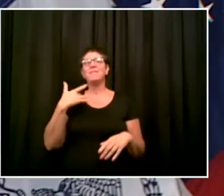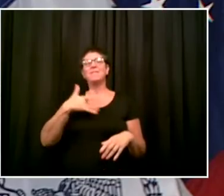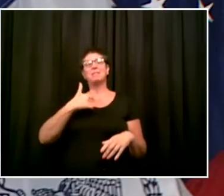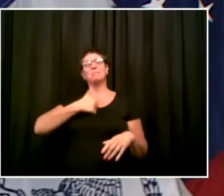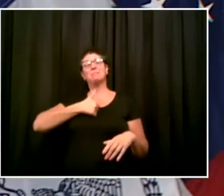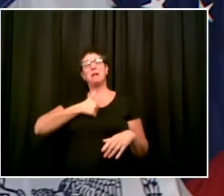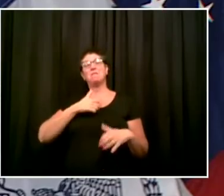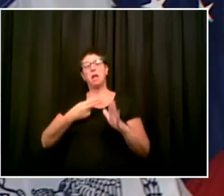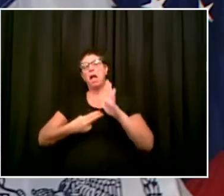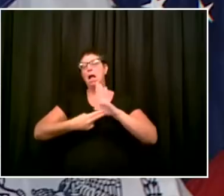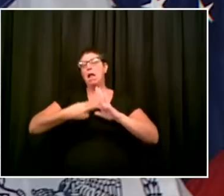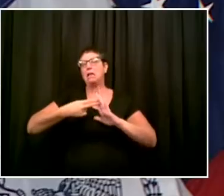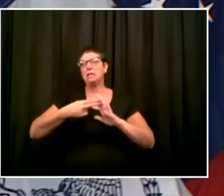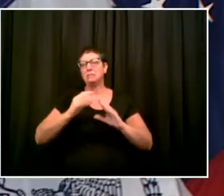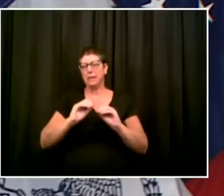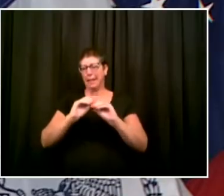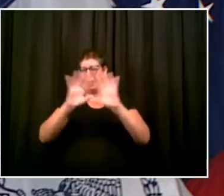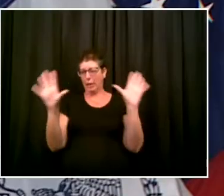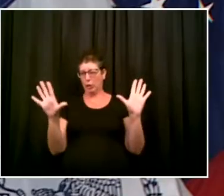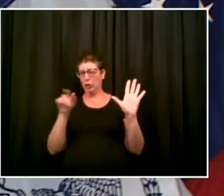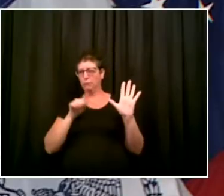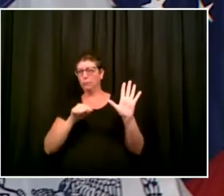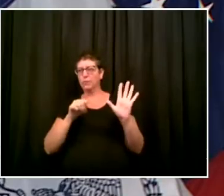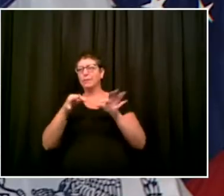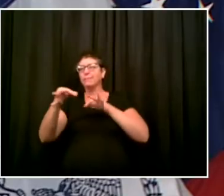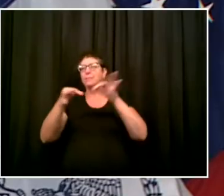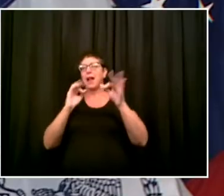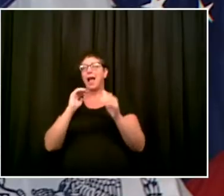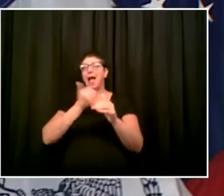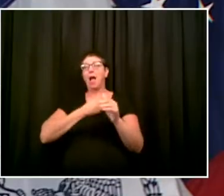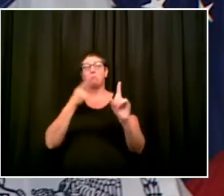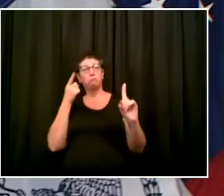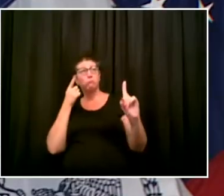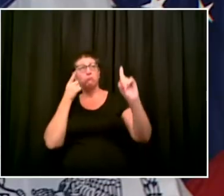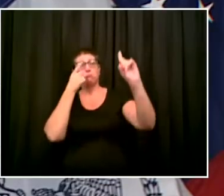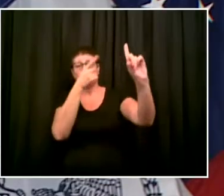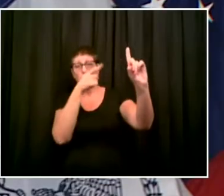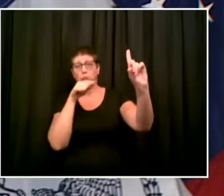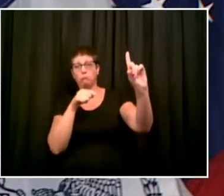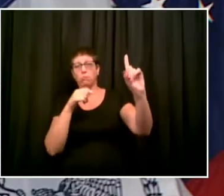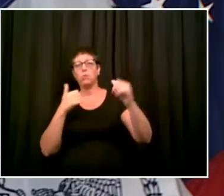AND I WILL CERTAINLY ETL CHANCELLOR CARRANZA SPEAK TO THIS. I HAVE BEEN